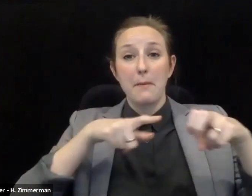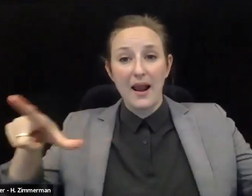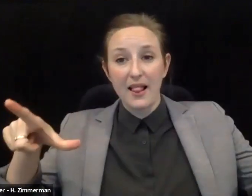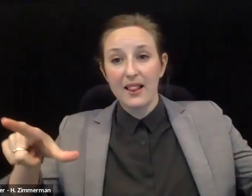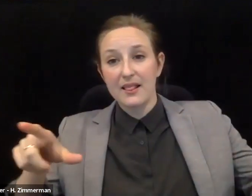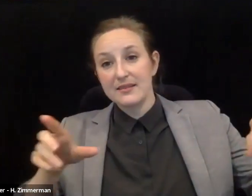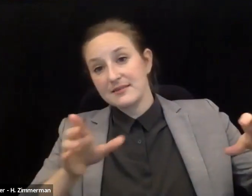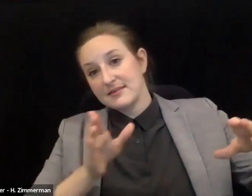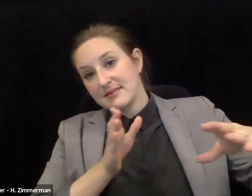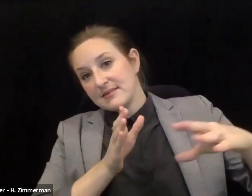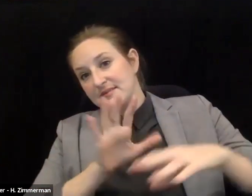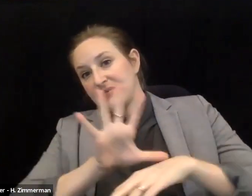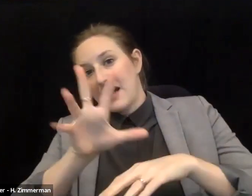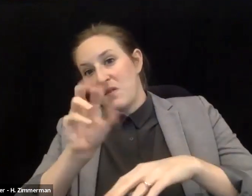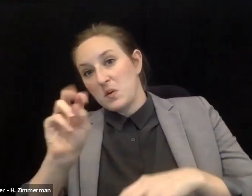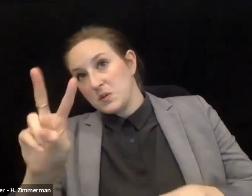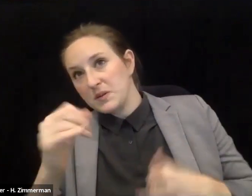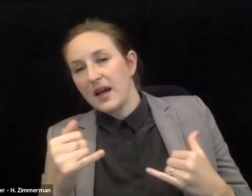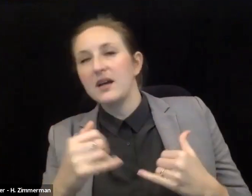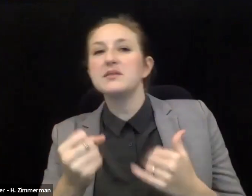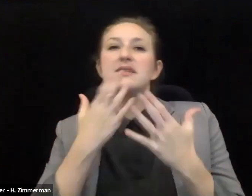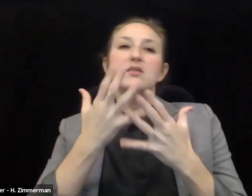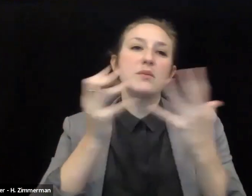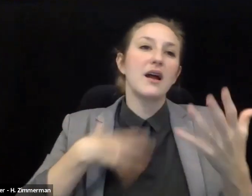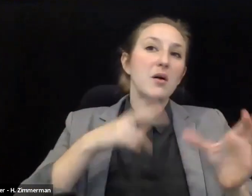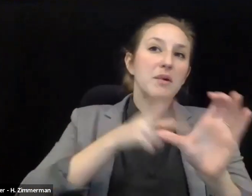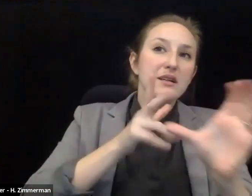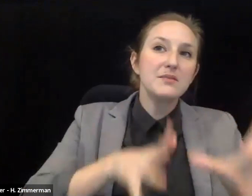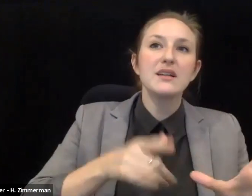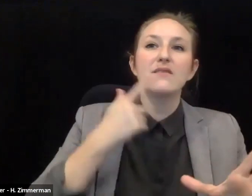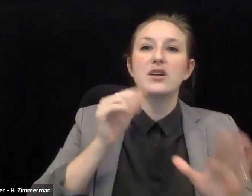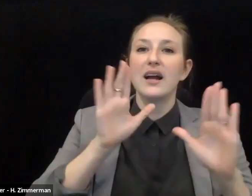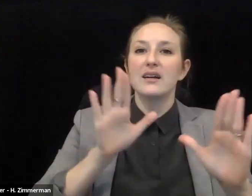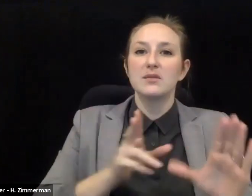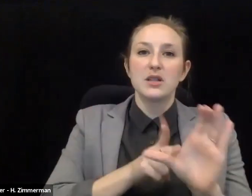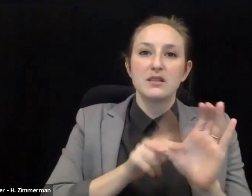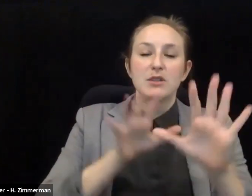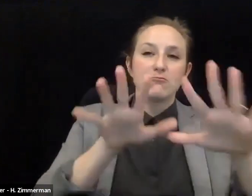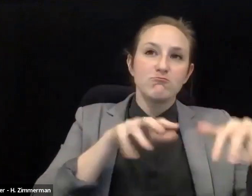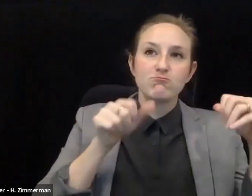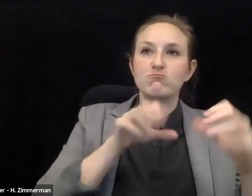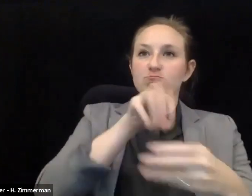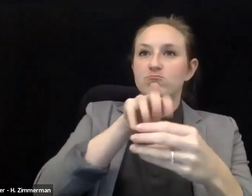thank you so much to our participants. For your excellent participation experience. Thanks for thanks to the audience for